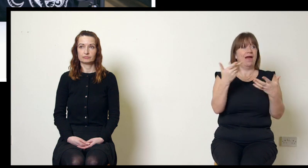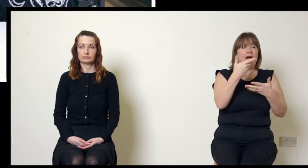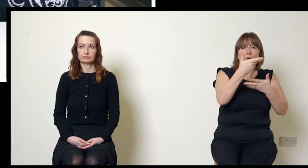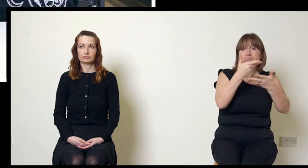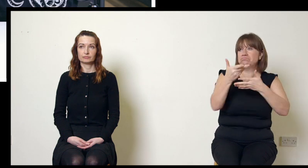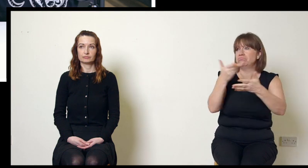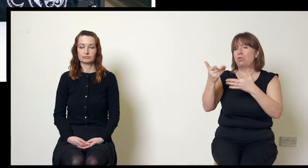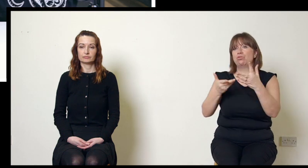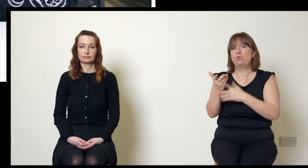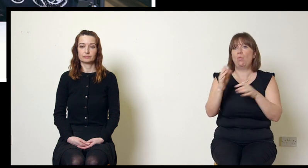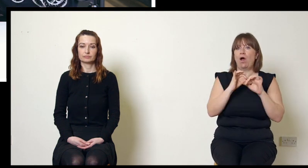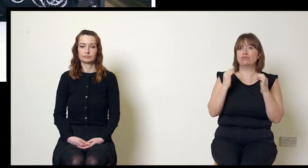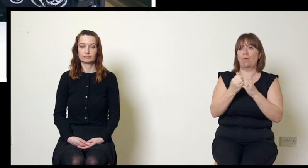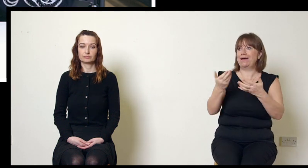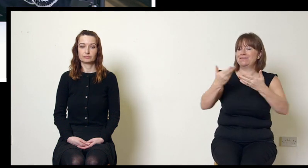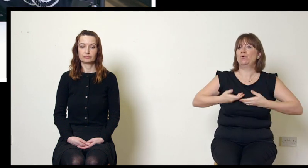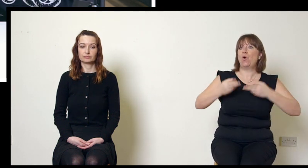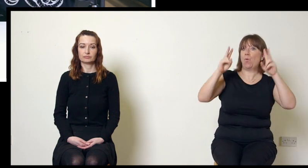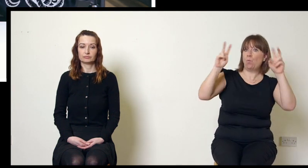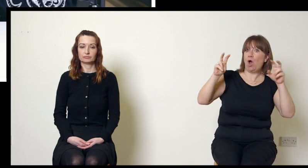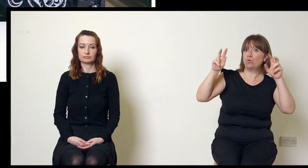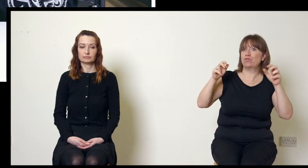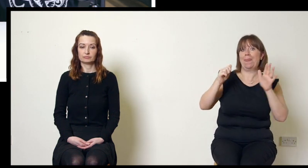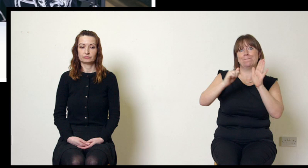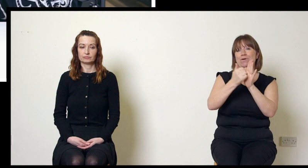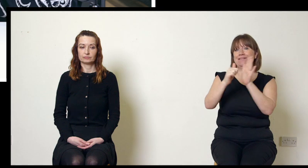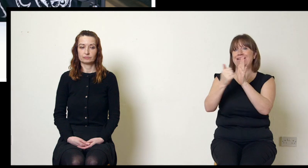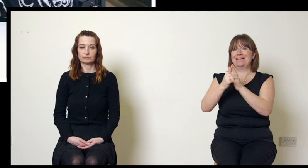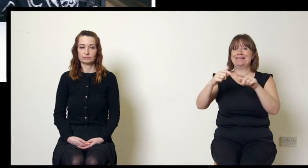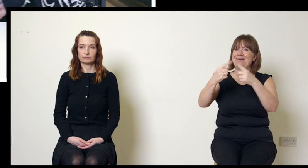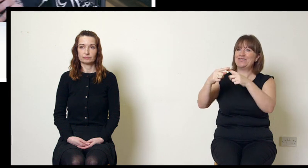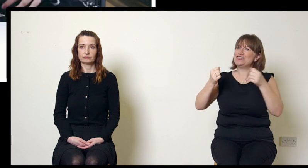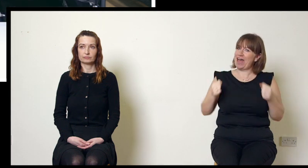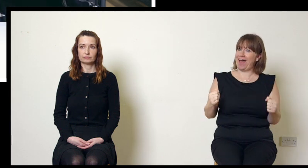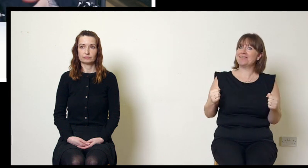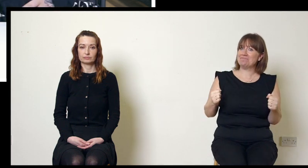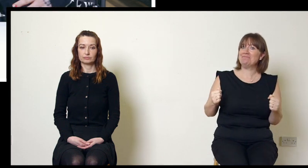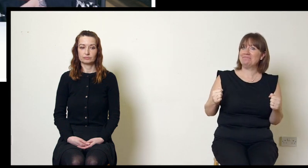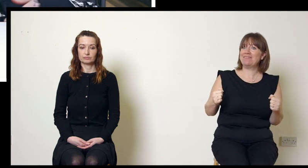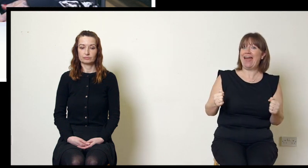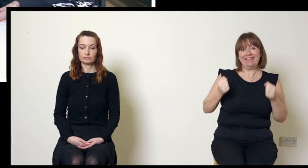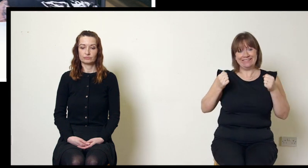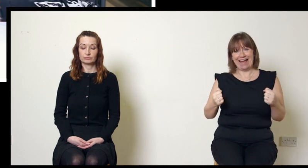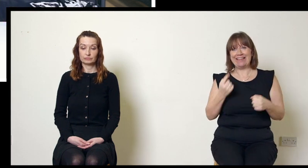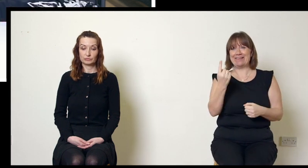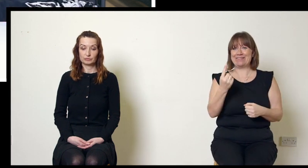took lots of quotes that then were printed on these various chairs. And the chairs themselves were also super political